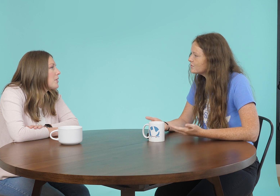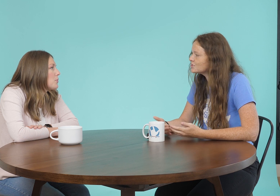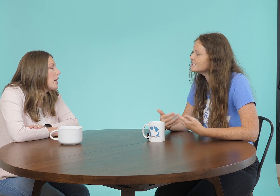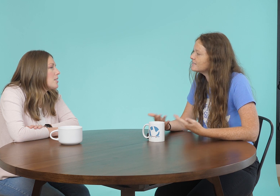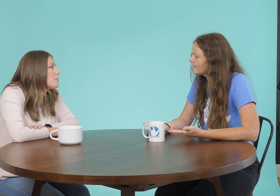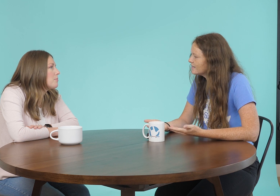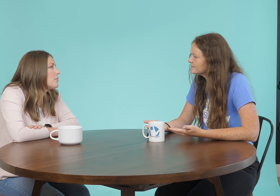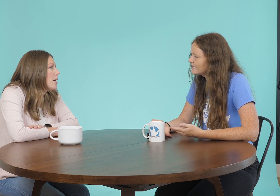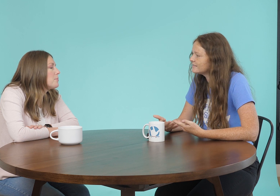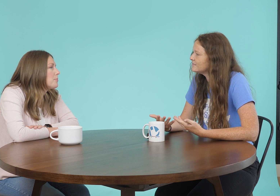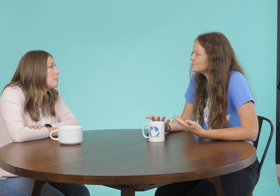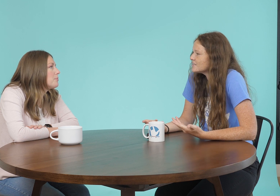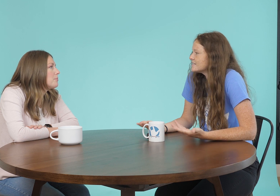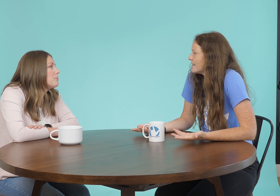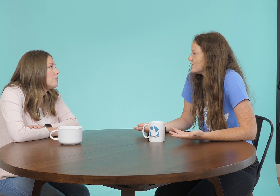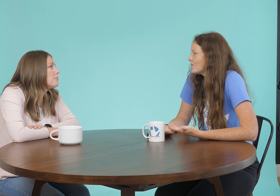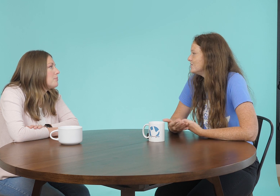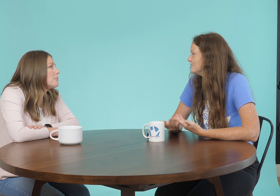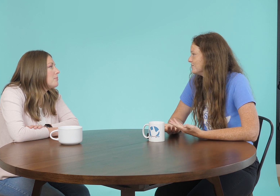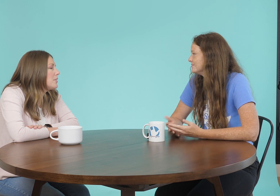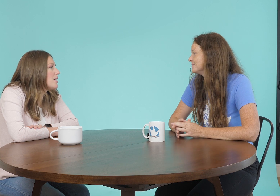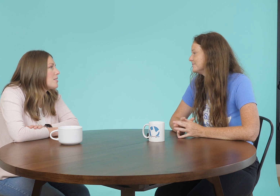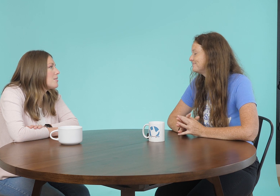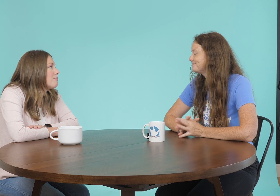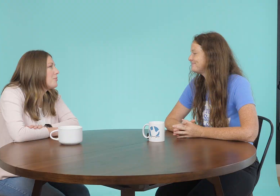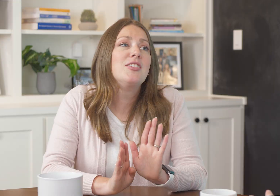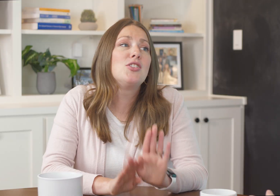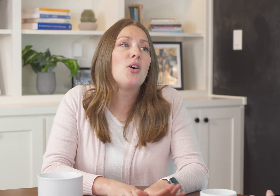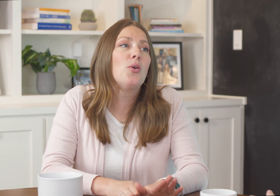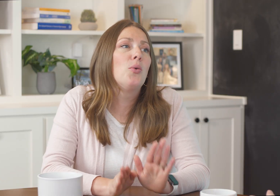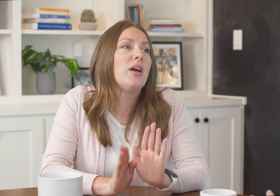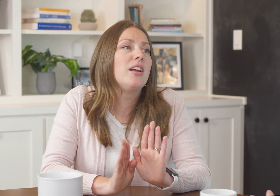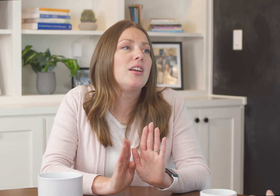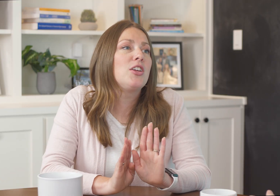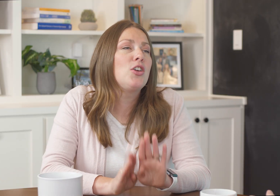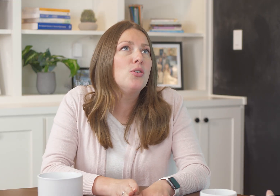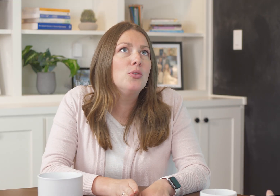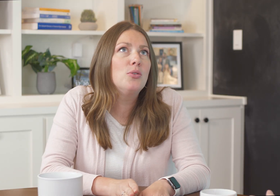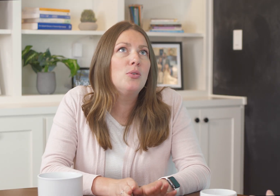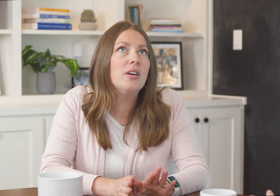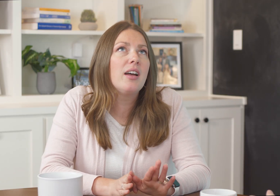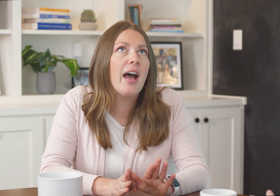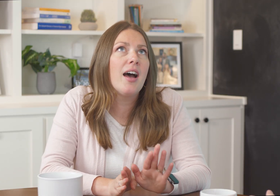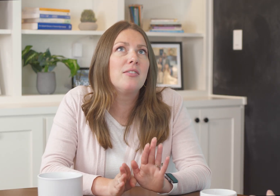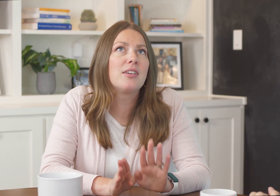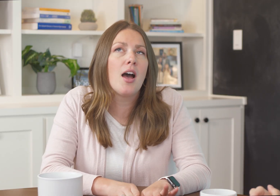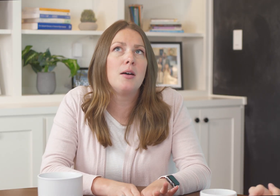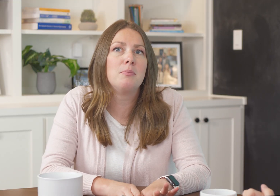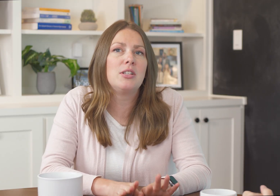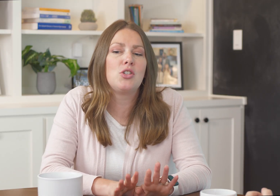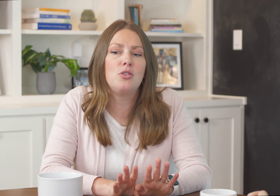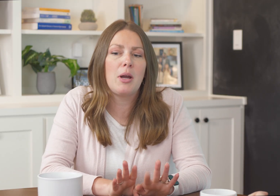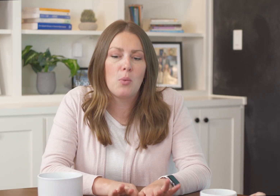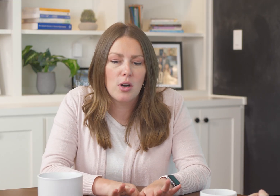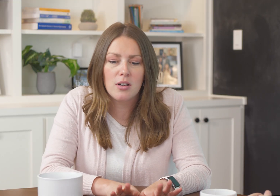they're just they're like, You're just there and what do you do? Yes. So you have come to my work